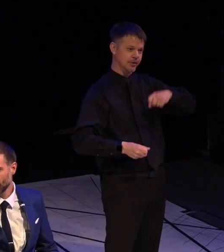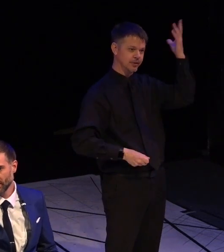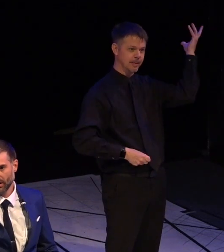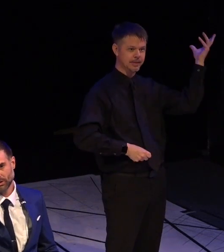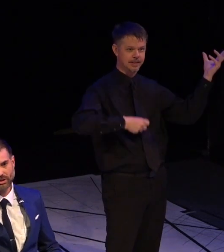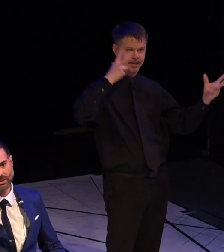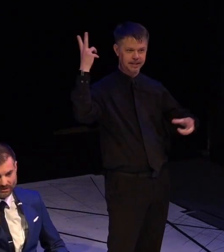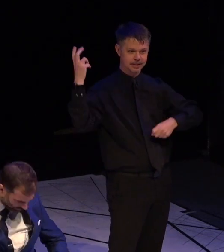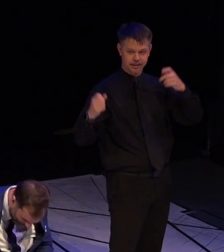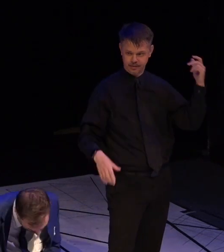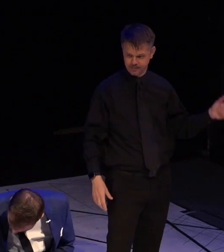trying to take off its undies.